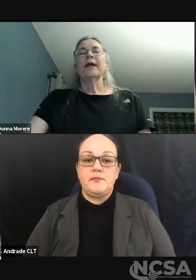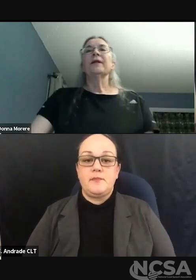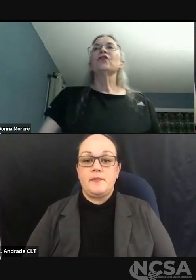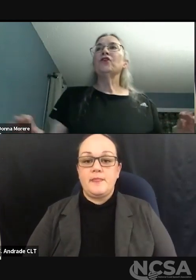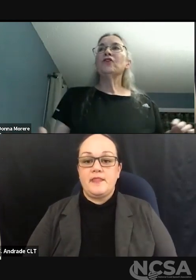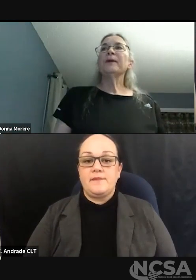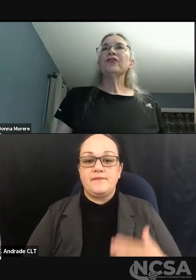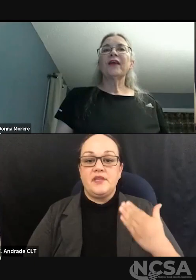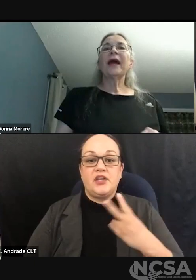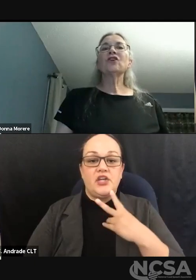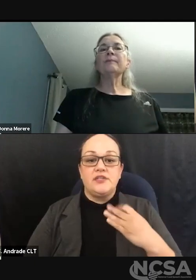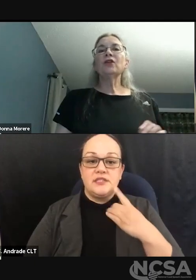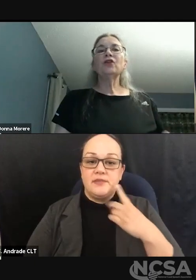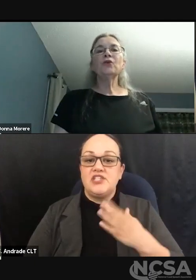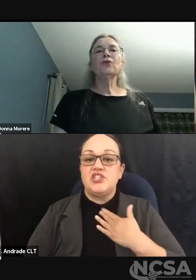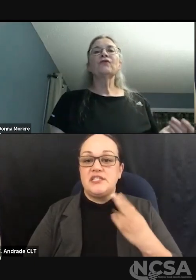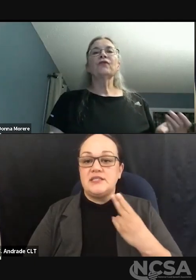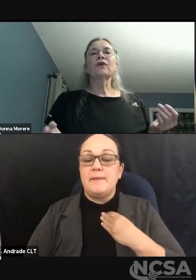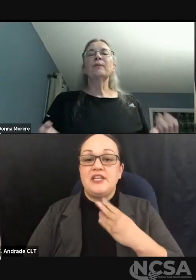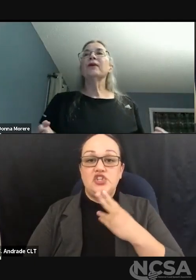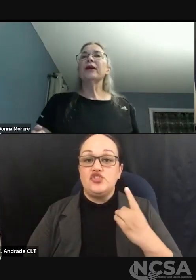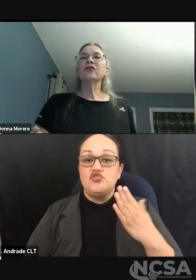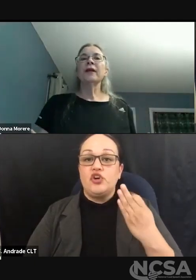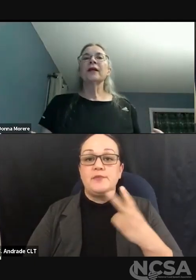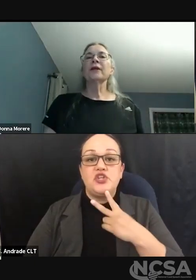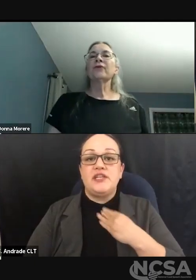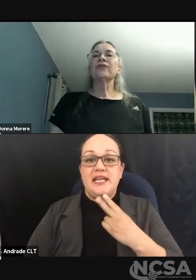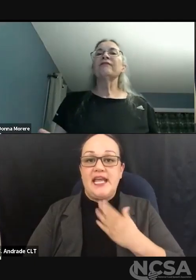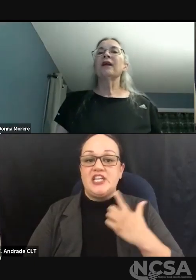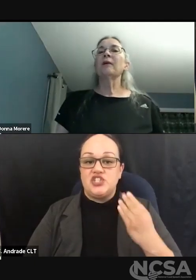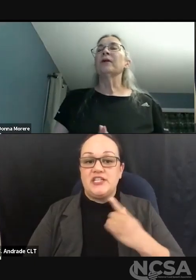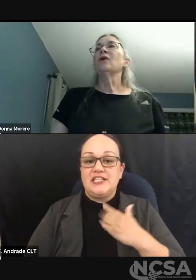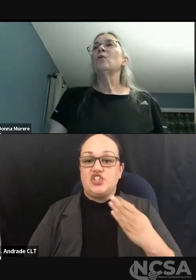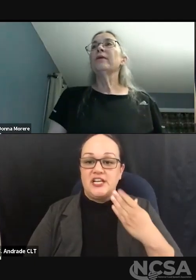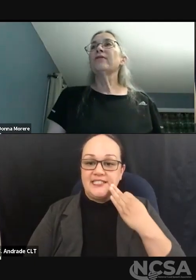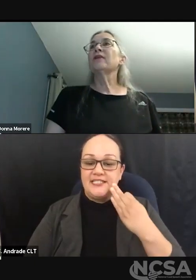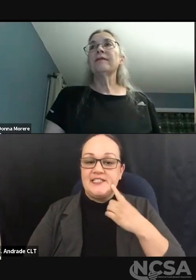And Cued Speech has actually been used for communication and literacy development with